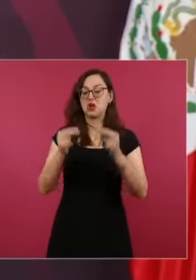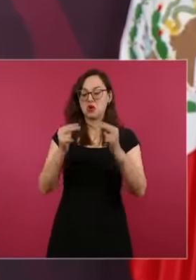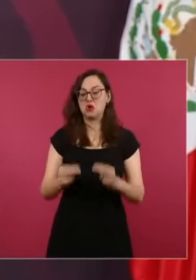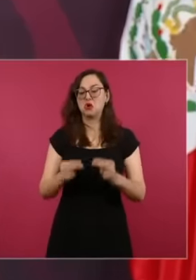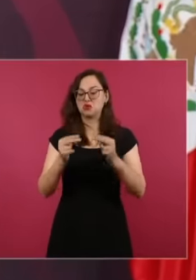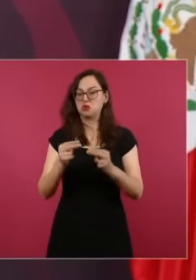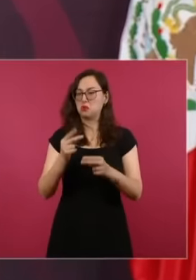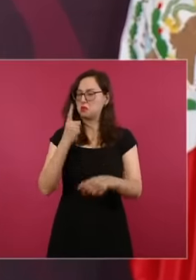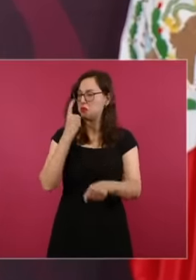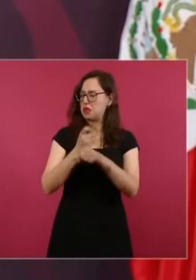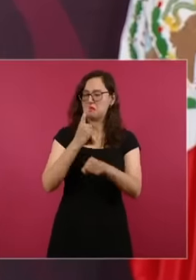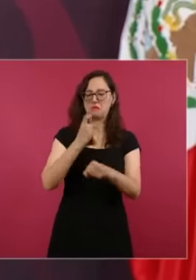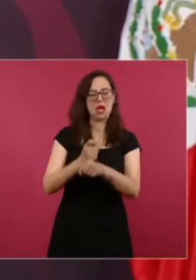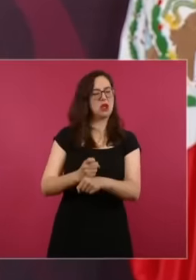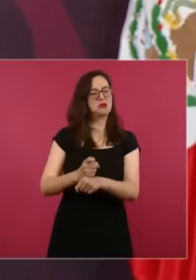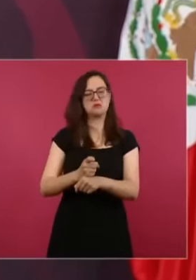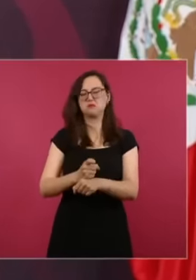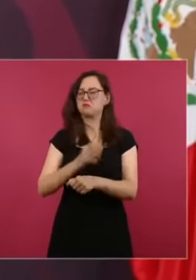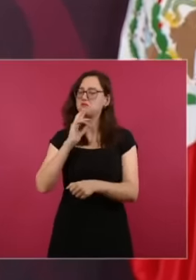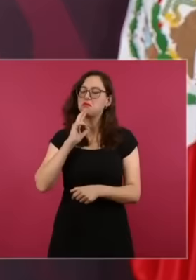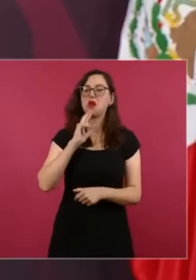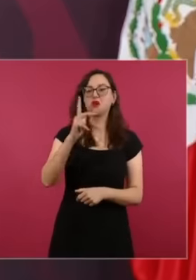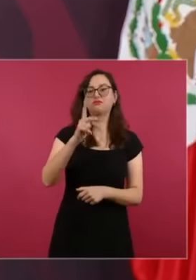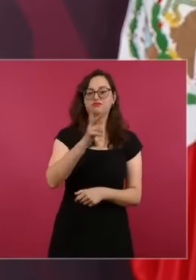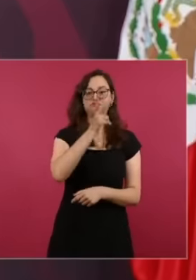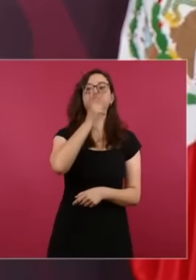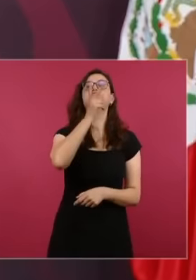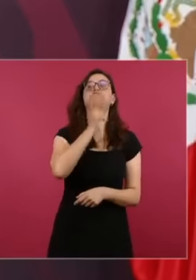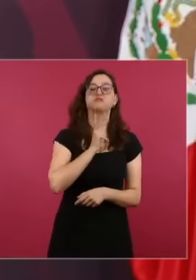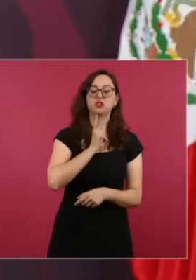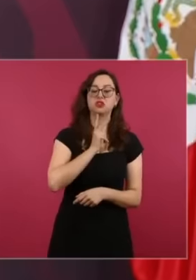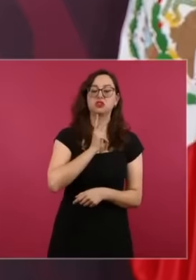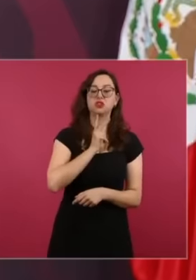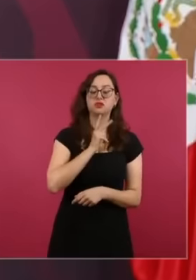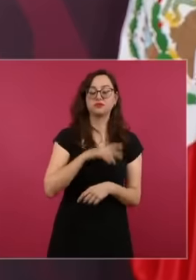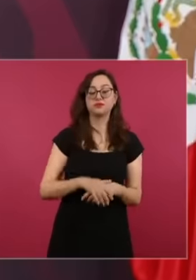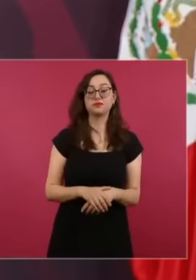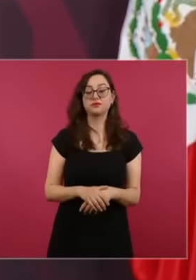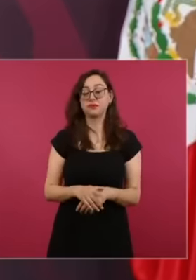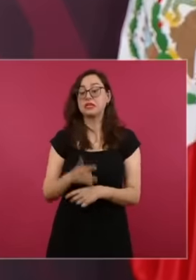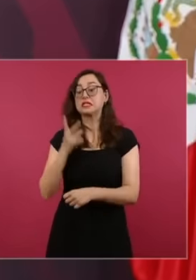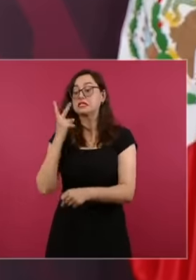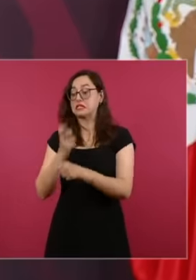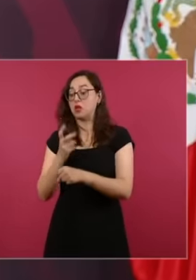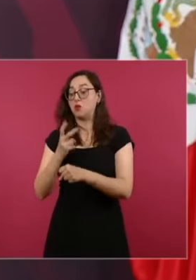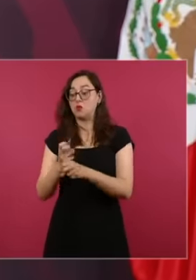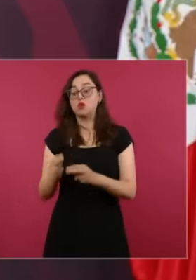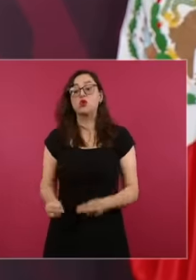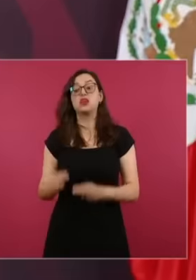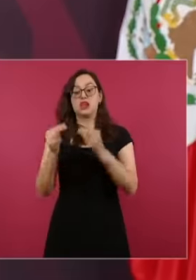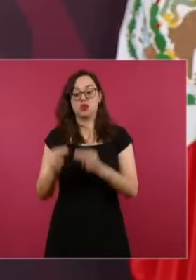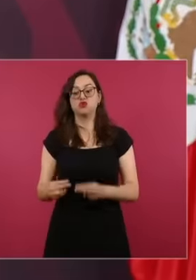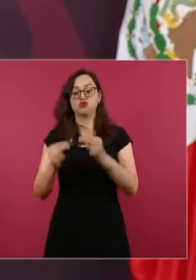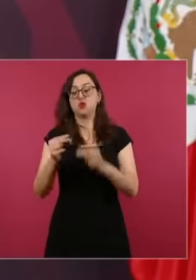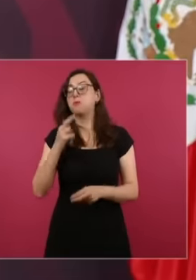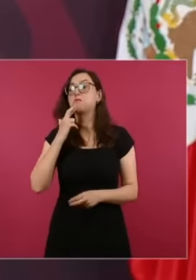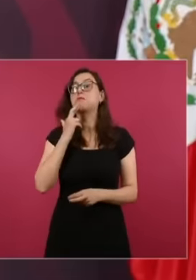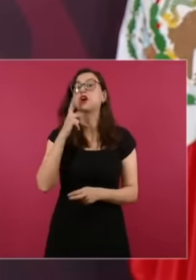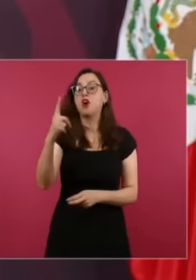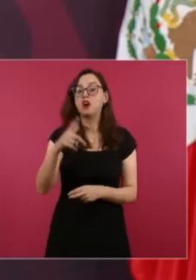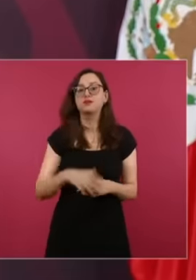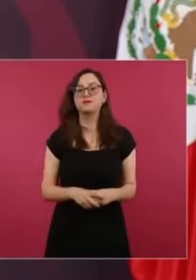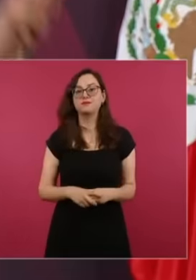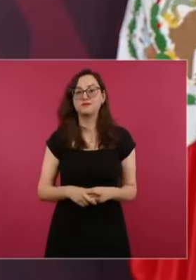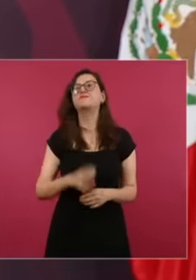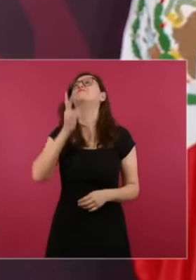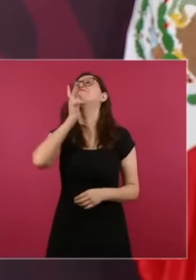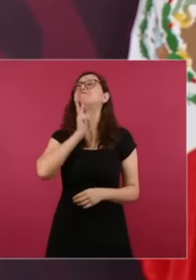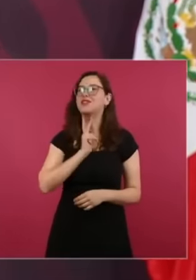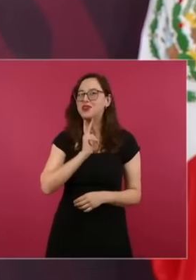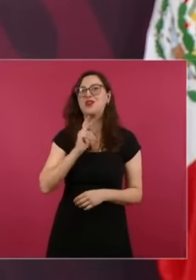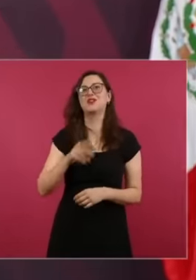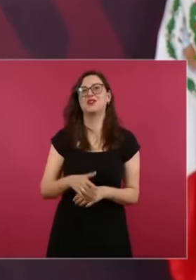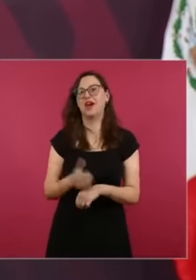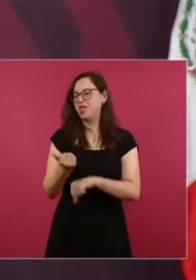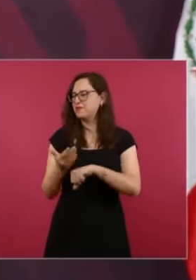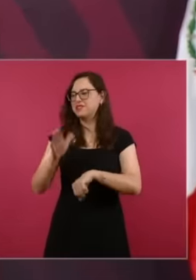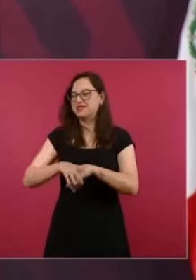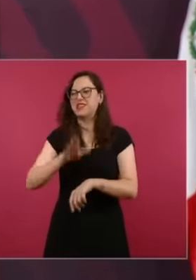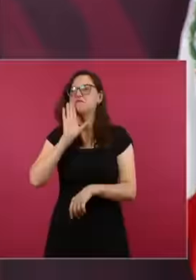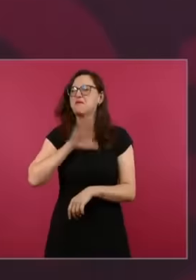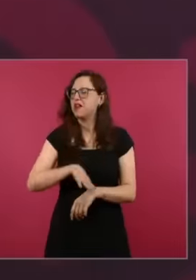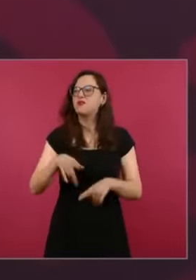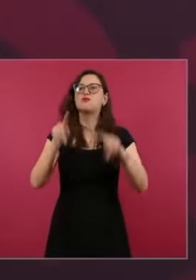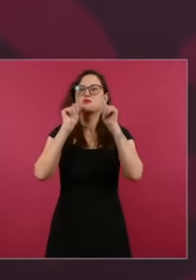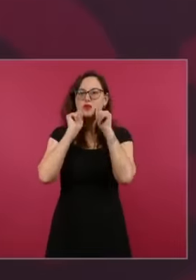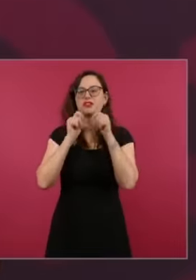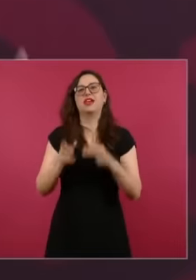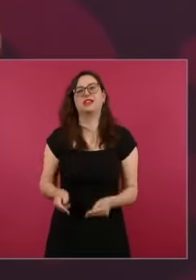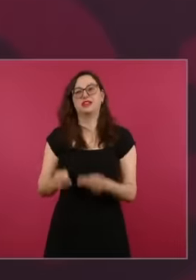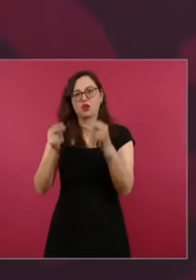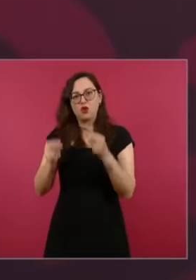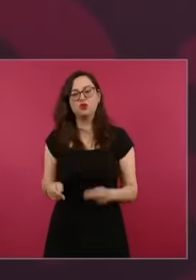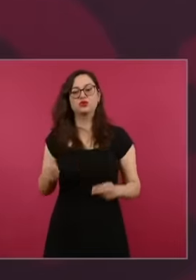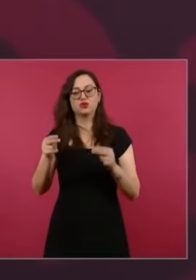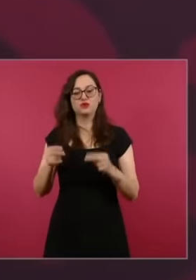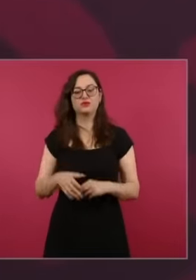best business in the world is poorly managed oil. Oil is a business because these